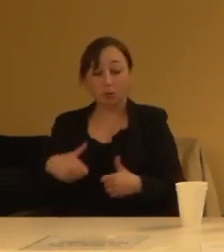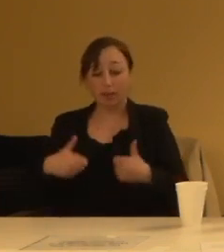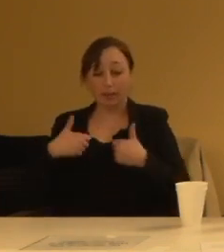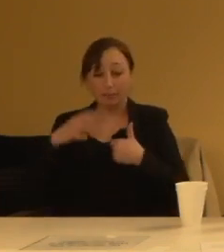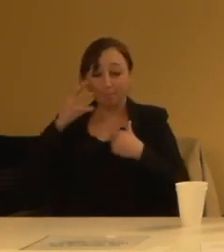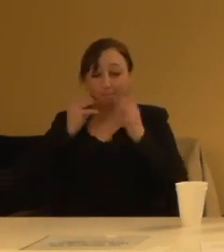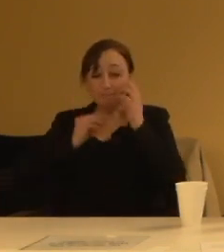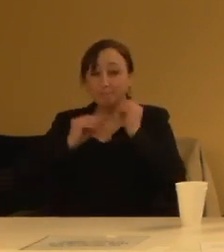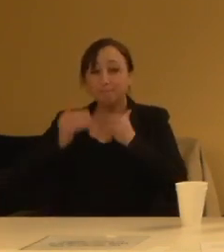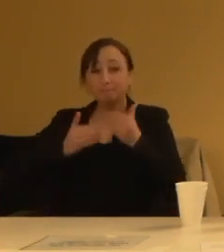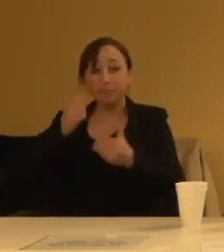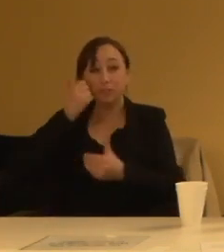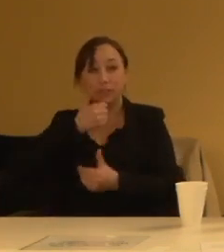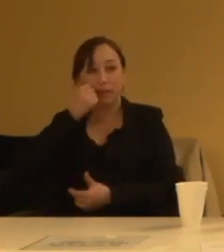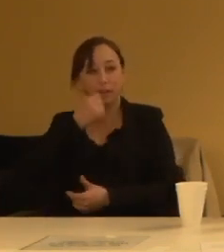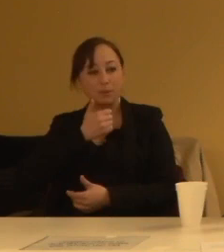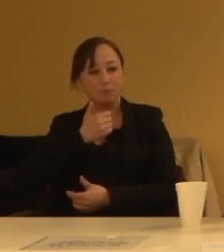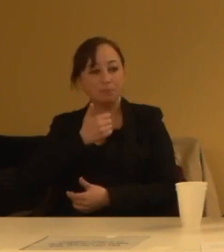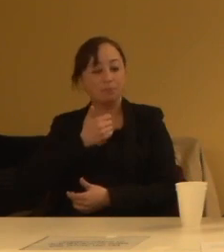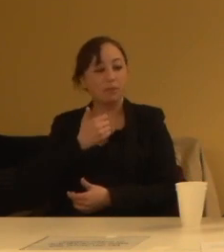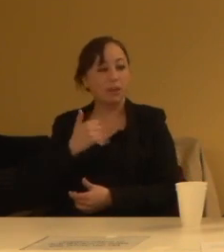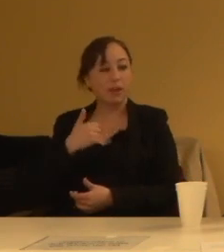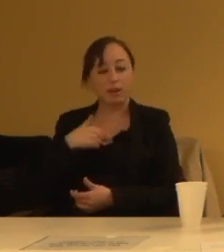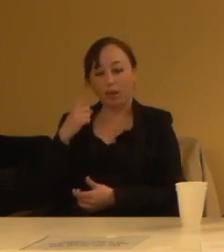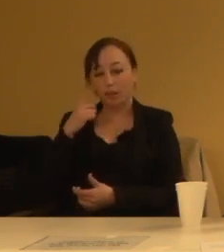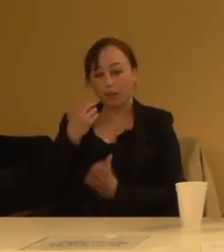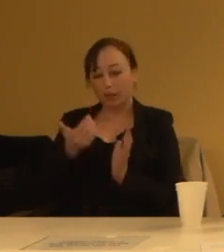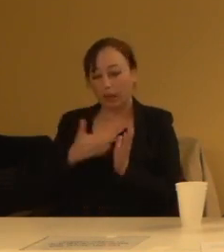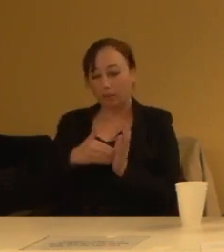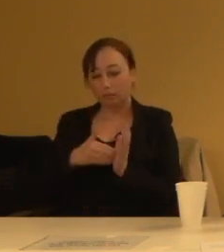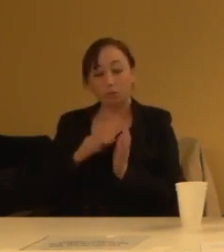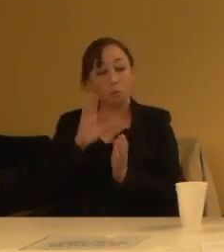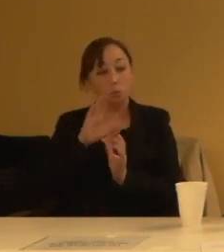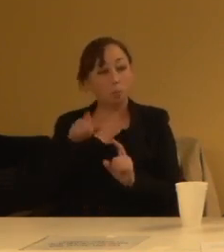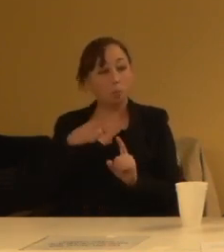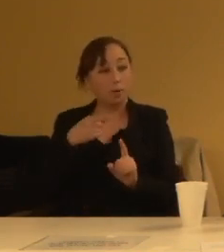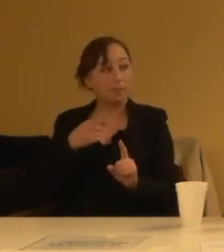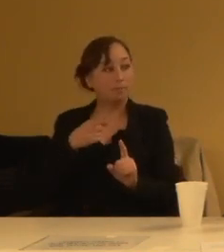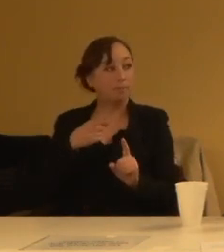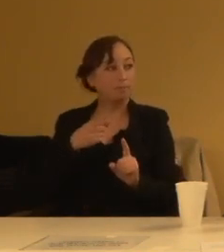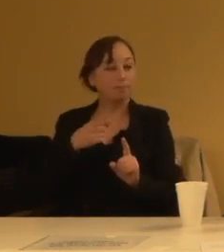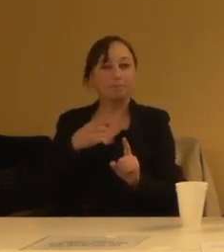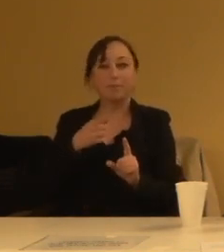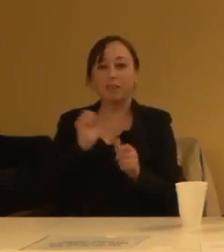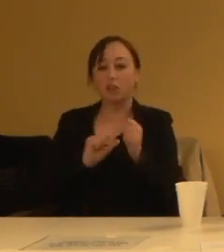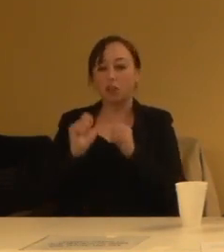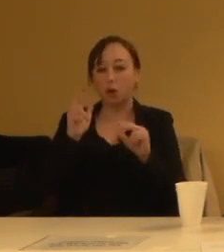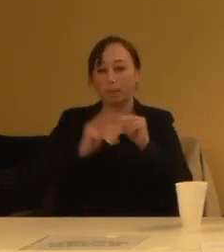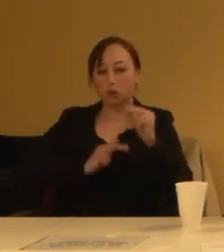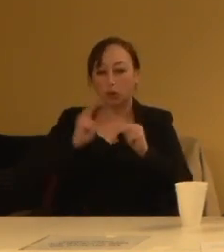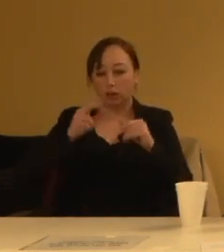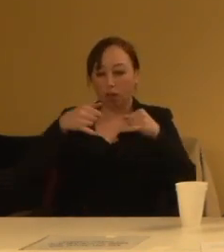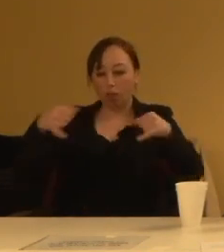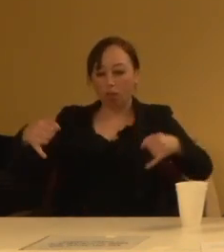But, and then I think again to your point, get out of the theater building and live life, and a great